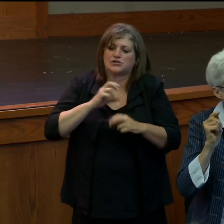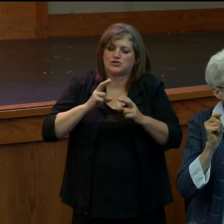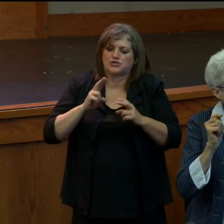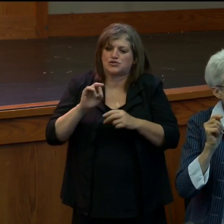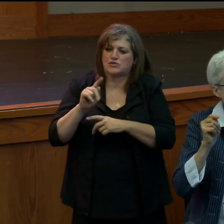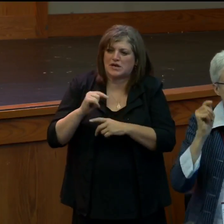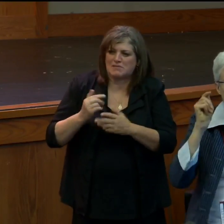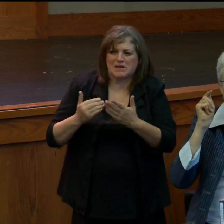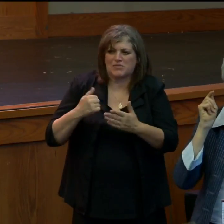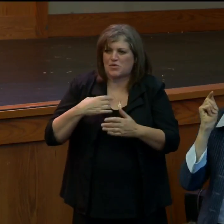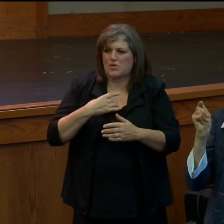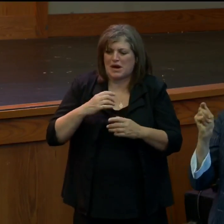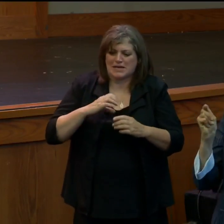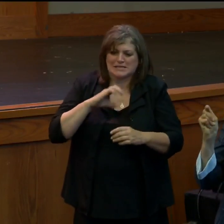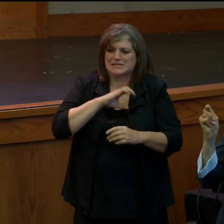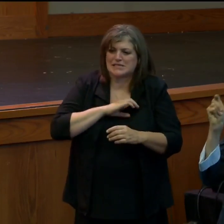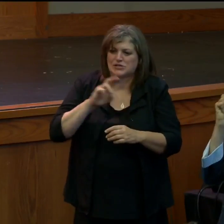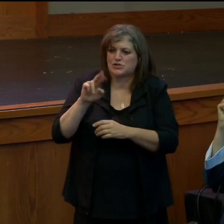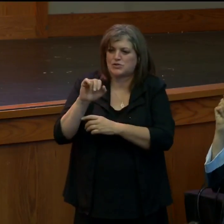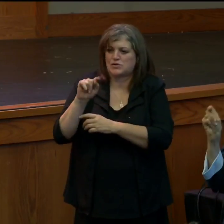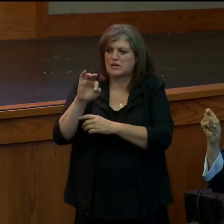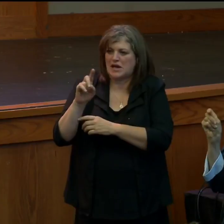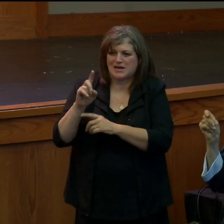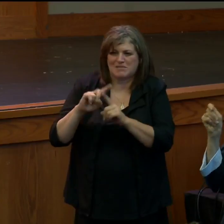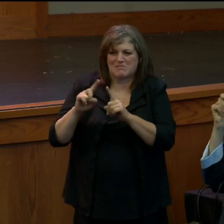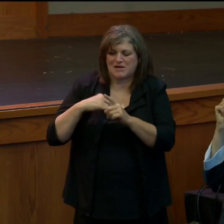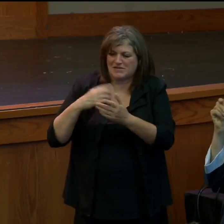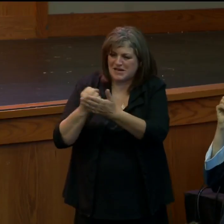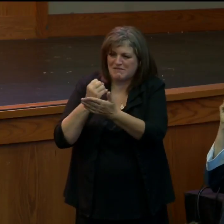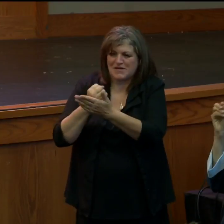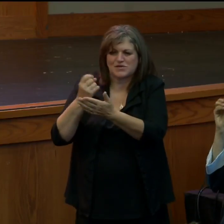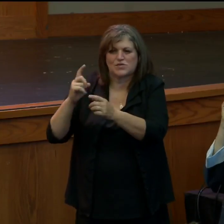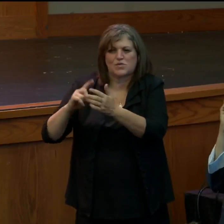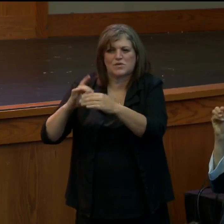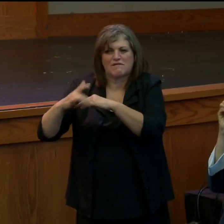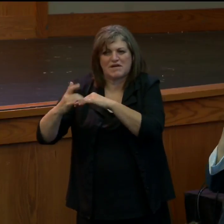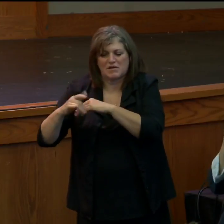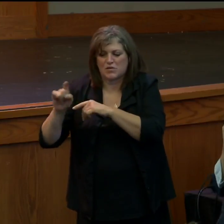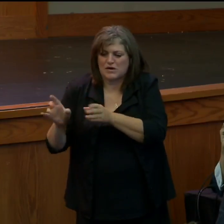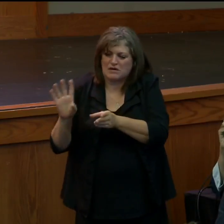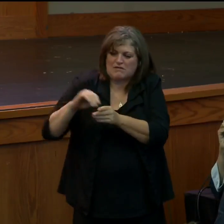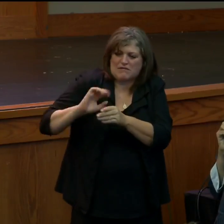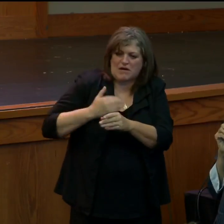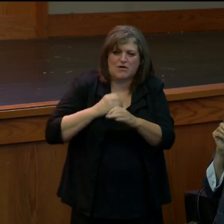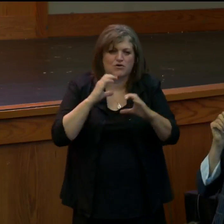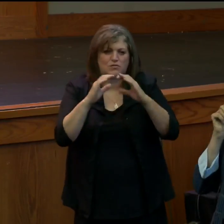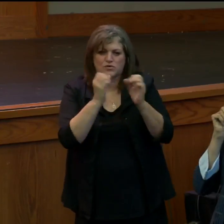CITIZENS UNITED, BUT LET'S TAKE ADVANTAGE OF WHAT'S OUT THERE. WE NEED THAT TO BE PART OF OUR COMMUNICATIONS STRATEGY.